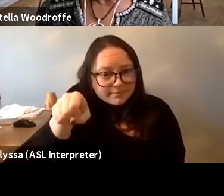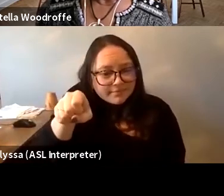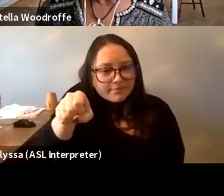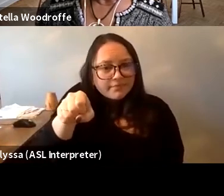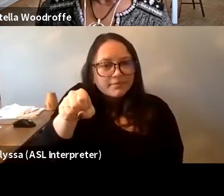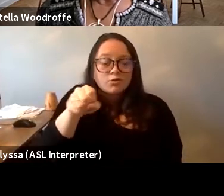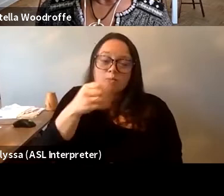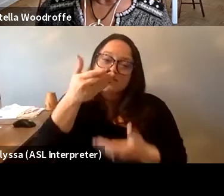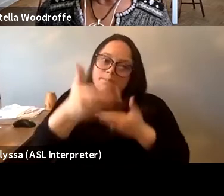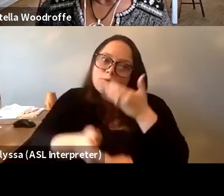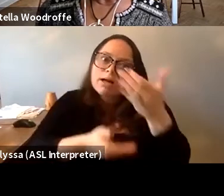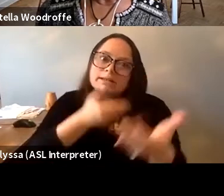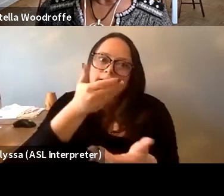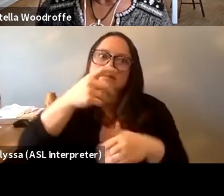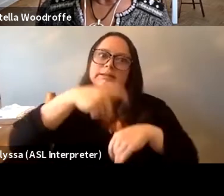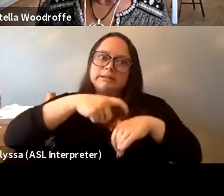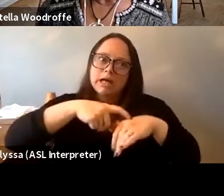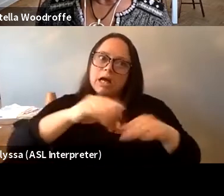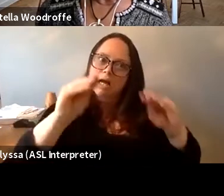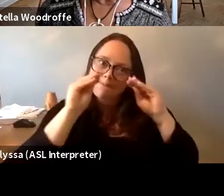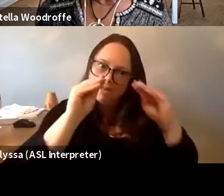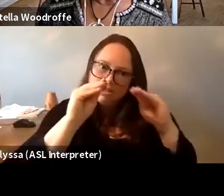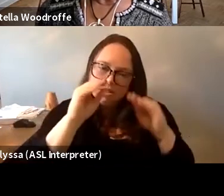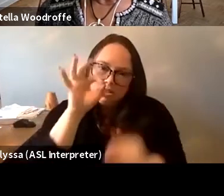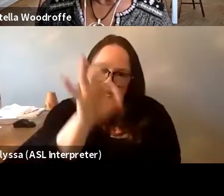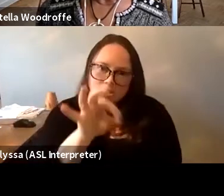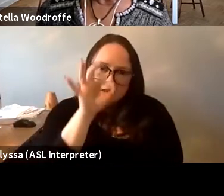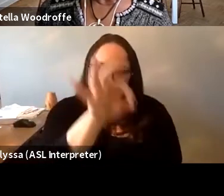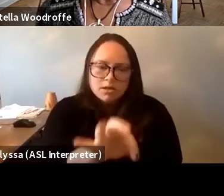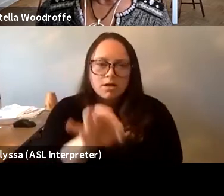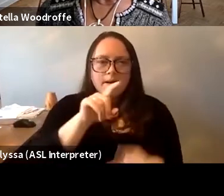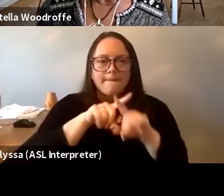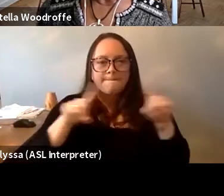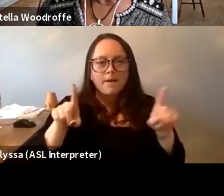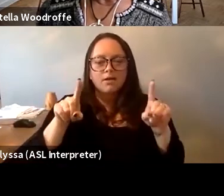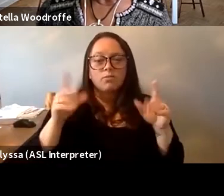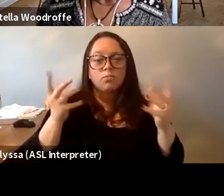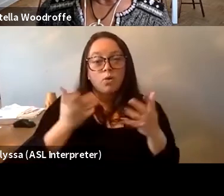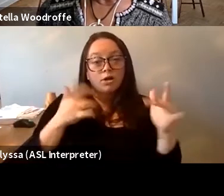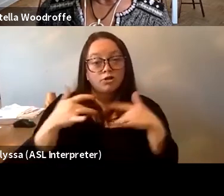male with autism is not even the puberty stuff. But just him